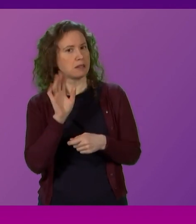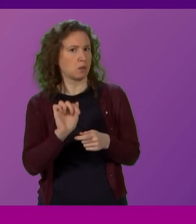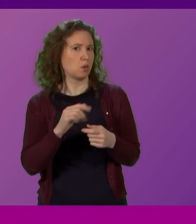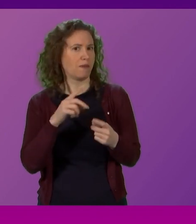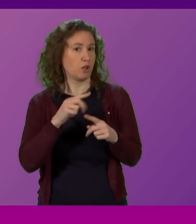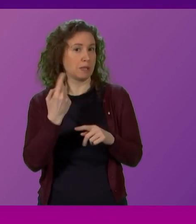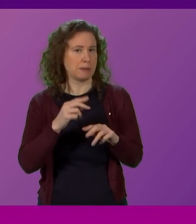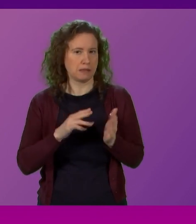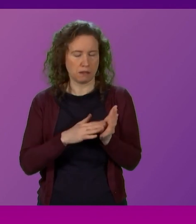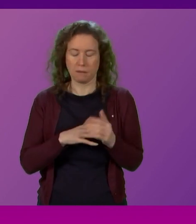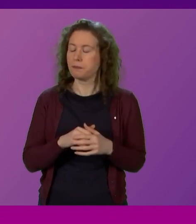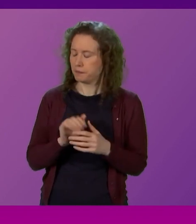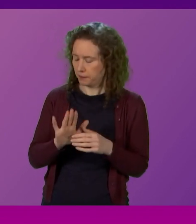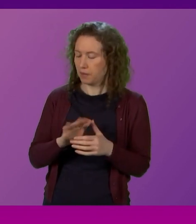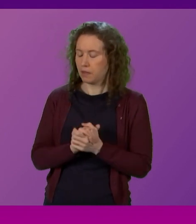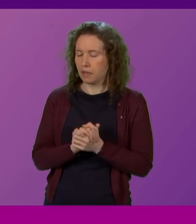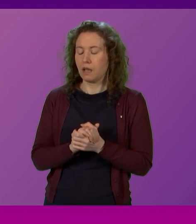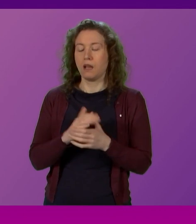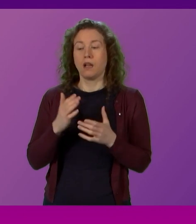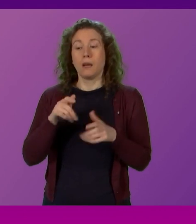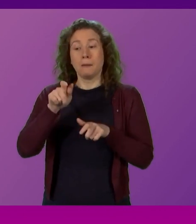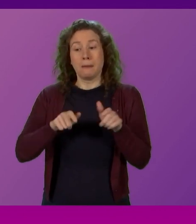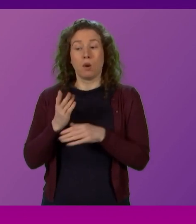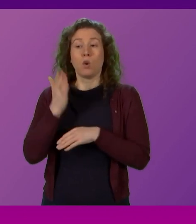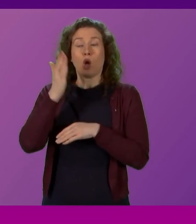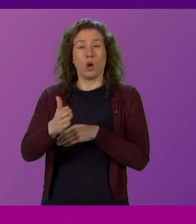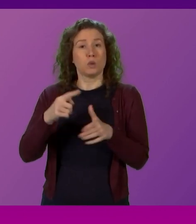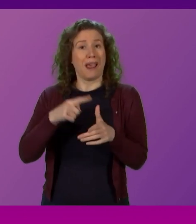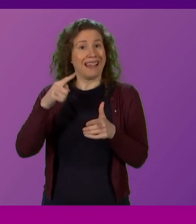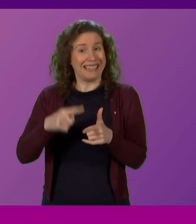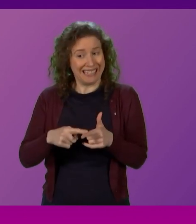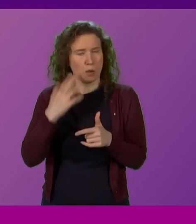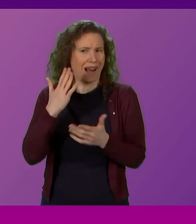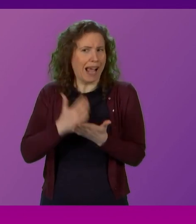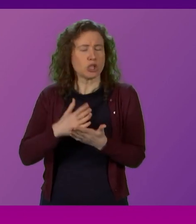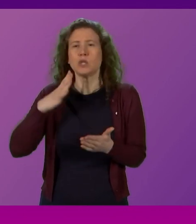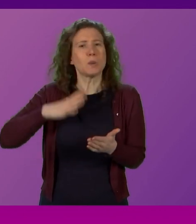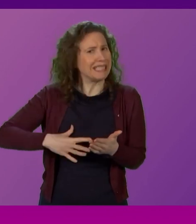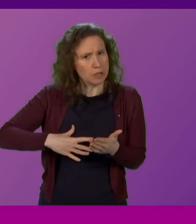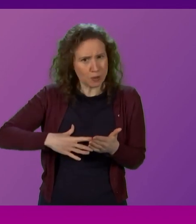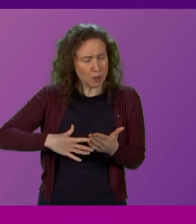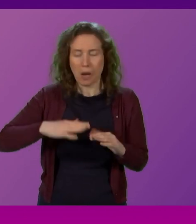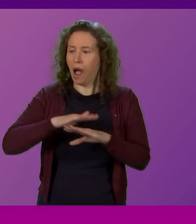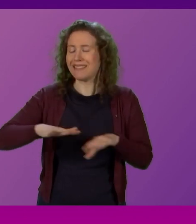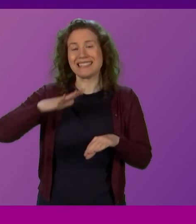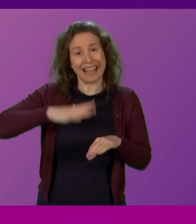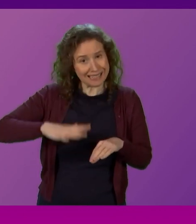Unnecessary visits to accident and emergency units and unnecessary attendances and admissions